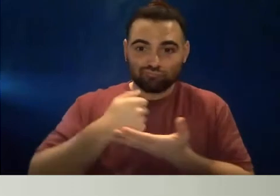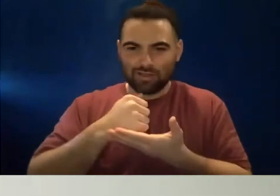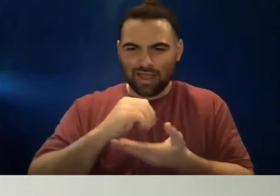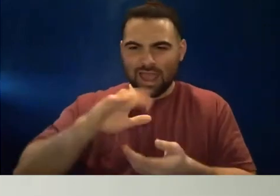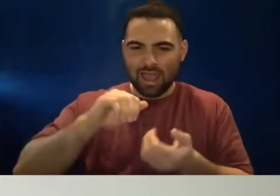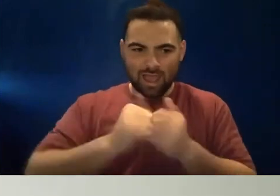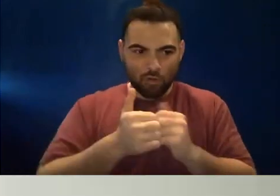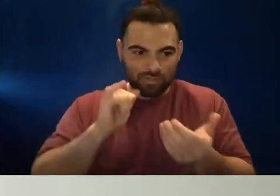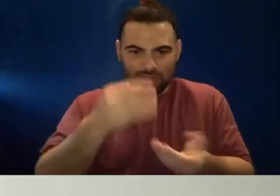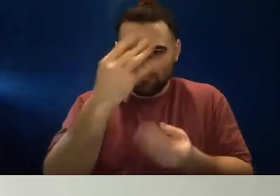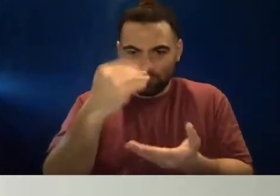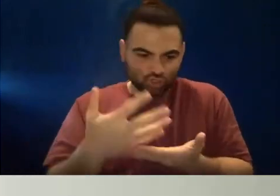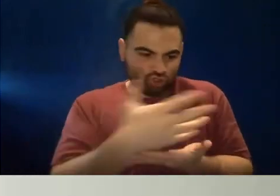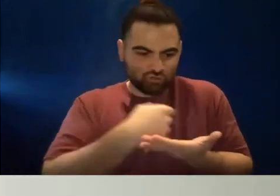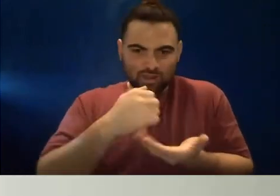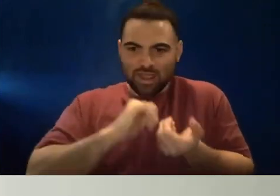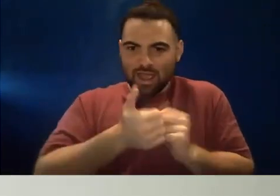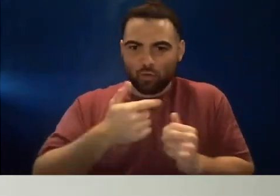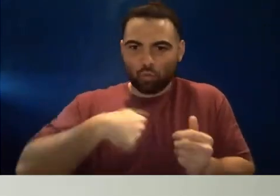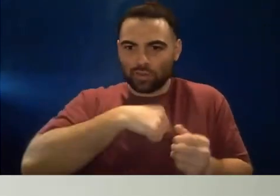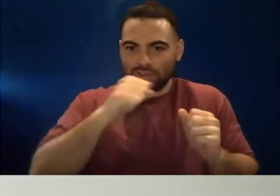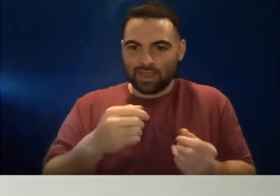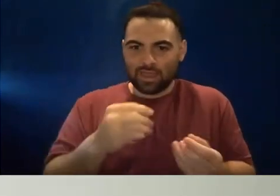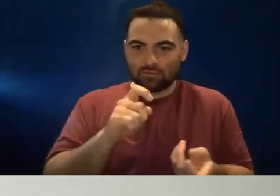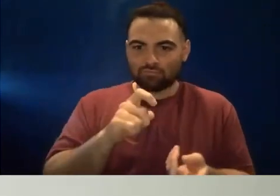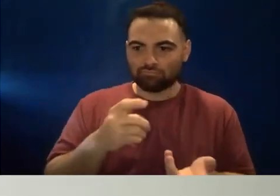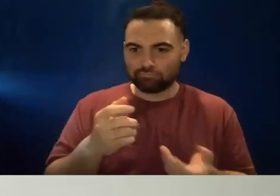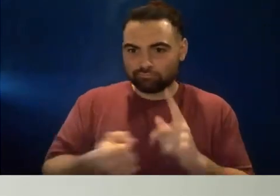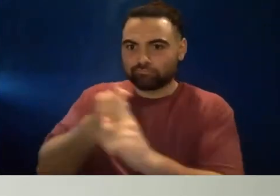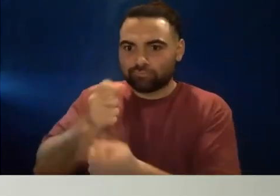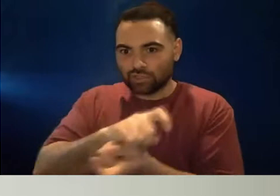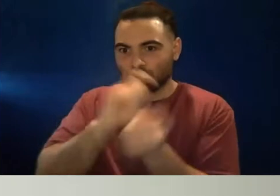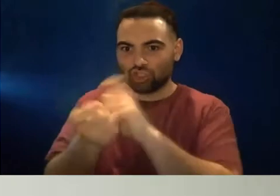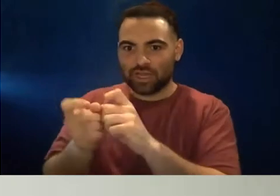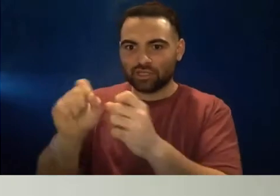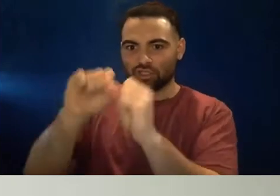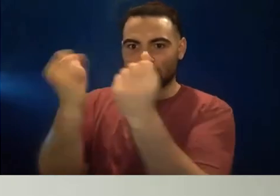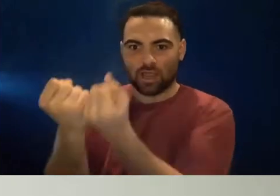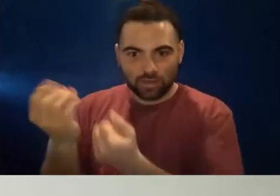And so I connected with some very experienced advocates,